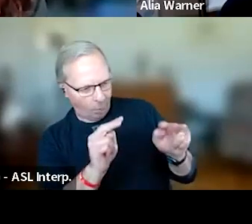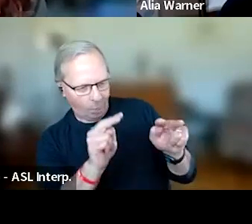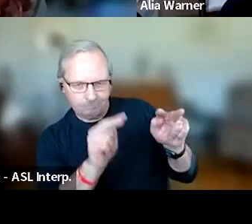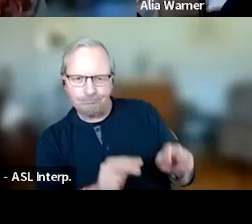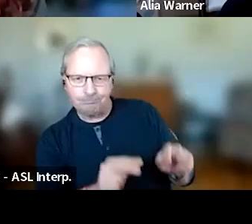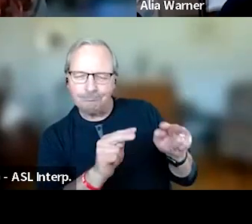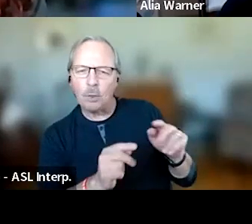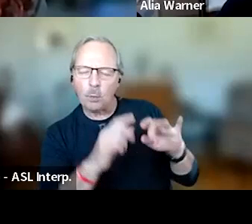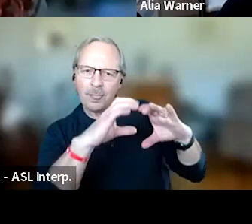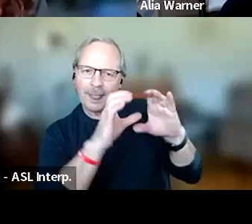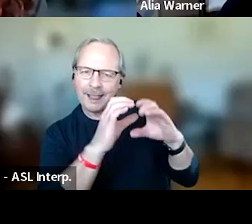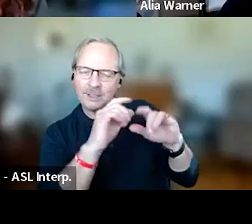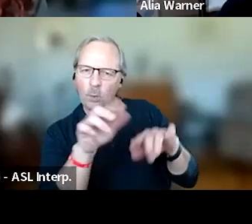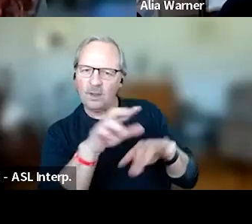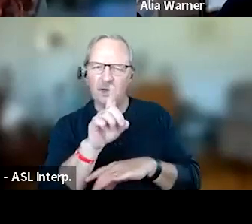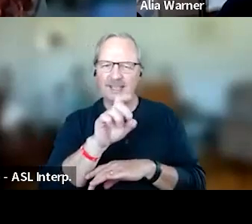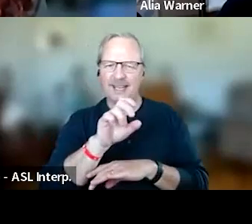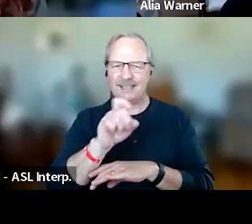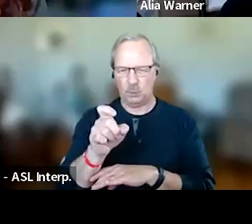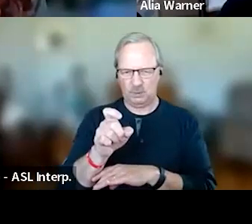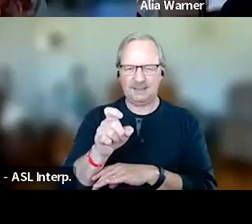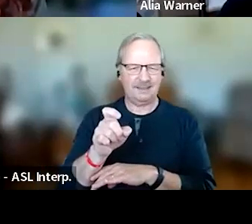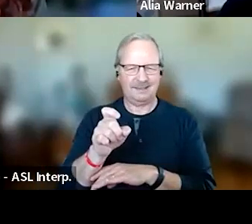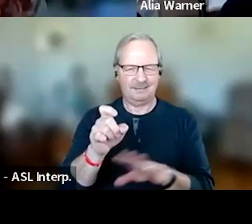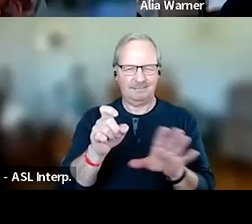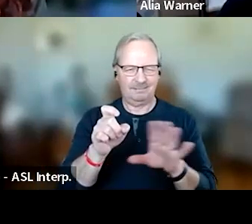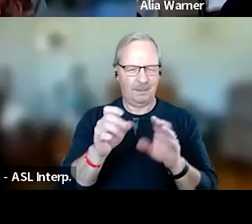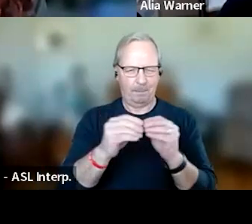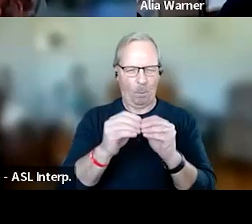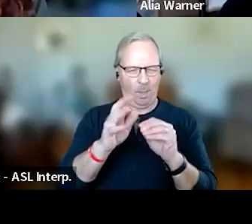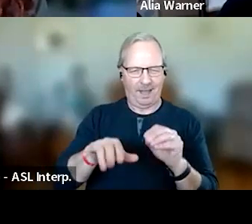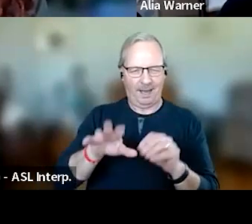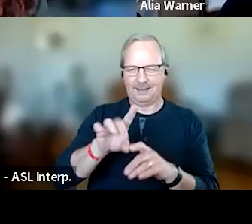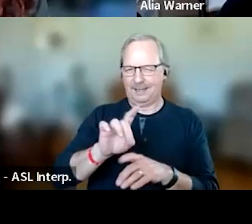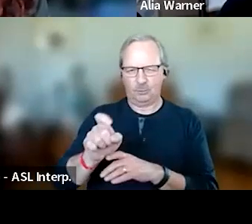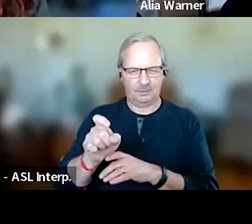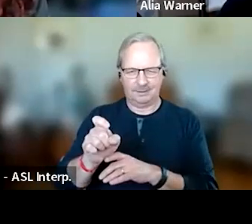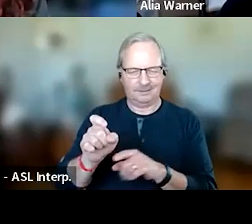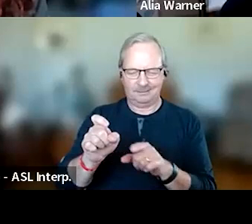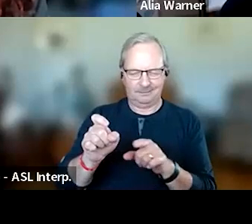of only their diagnosis, but somebody is so much more than any sort of diagnostic label.